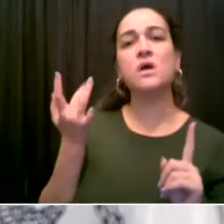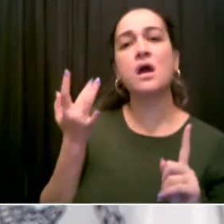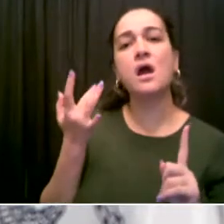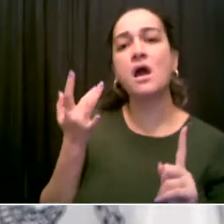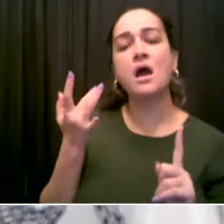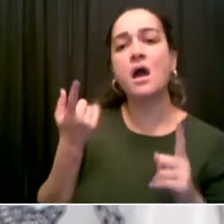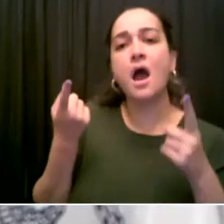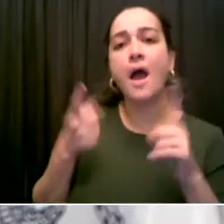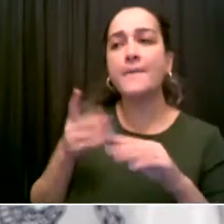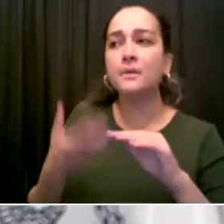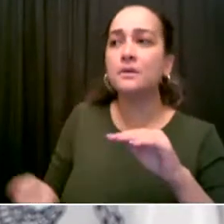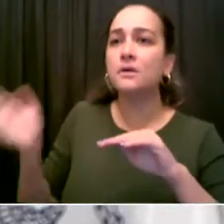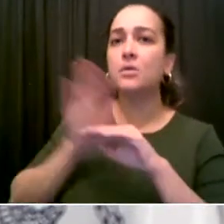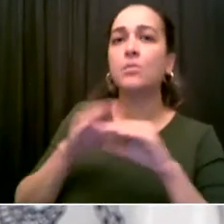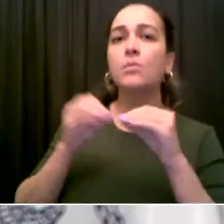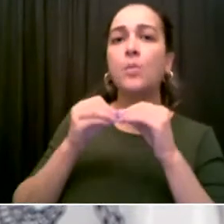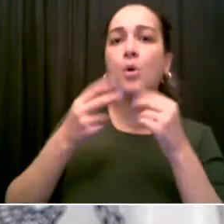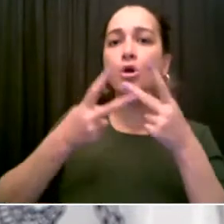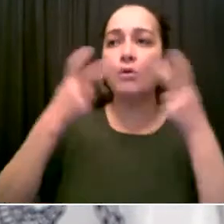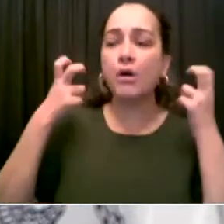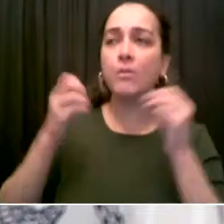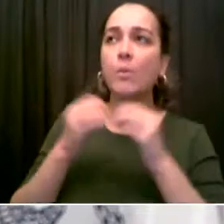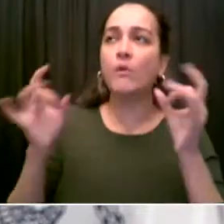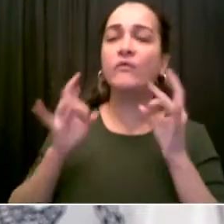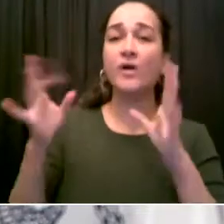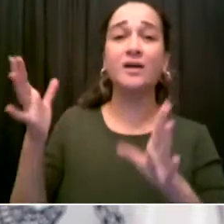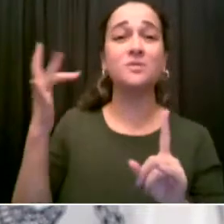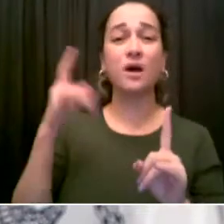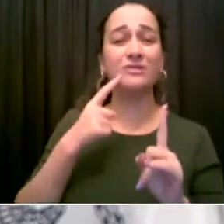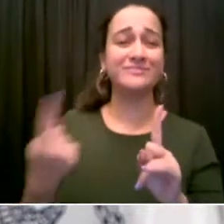IT CAME WITH THE GLOBAL PANDEMIC AND THE